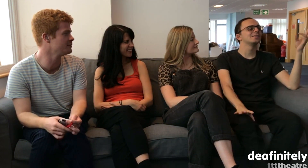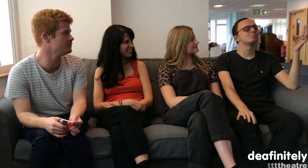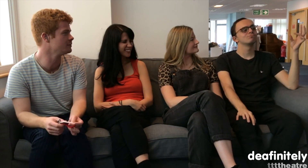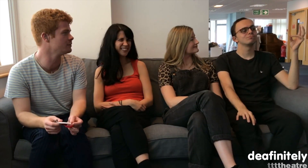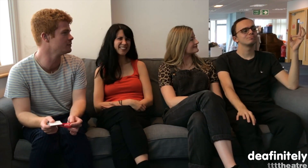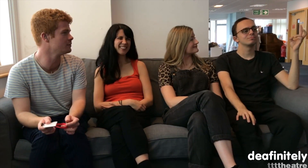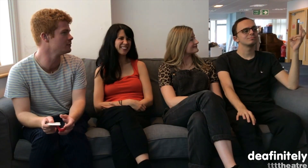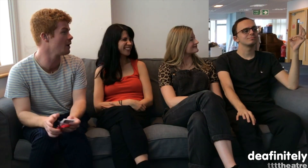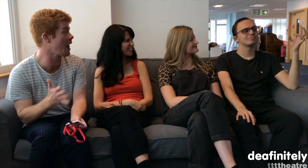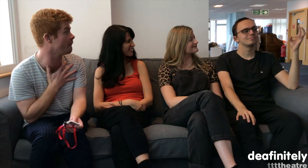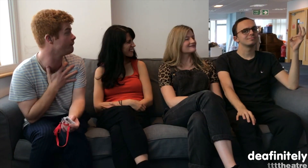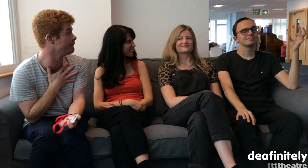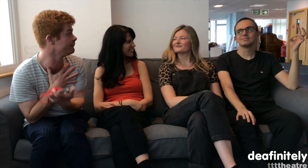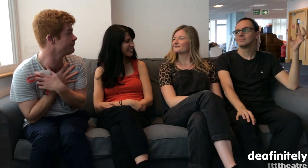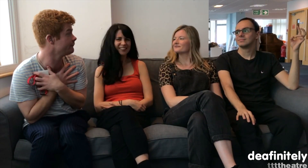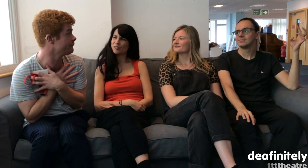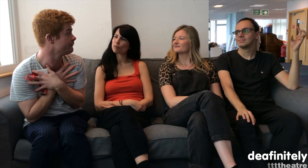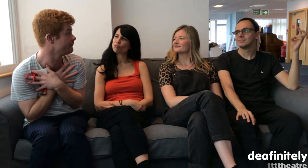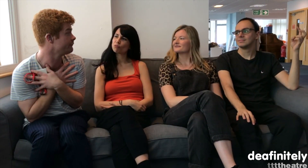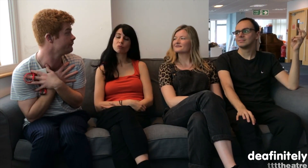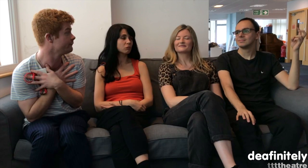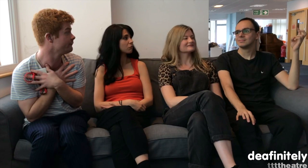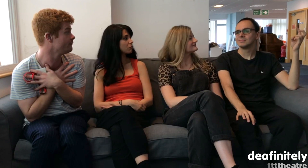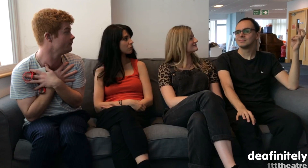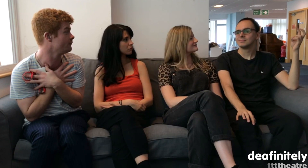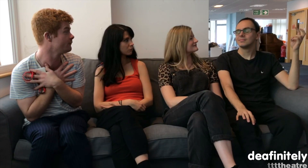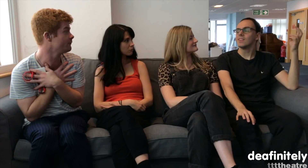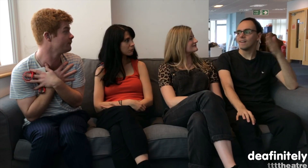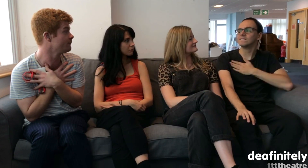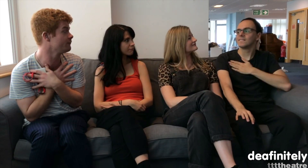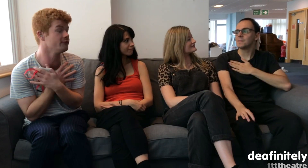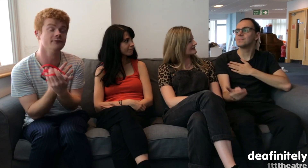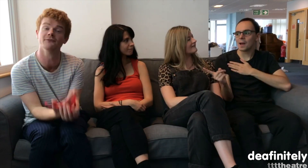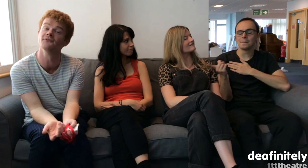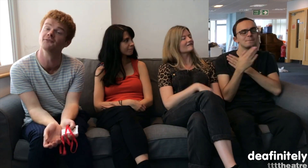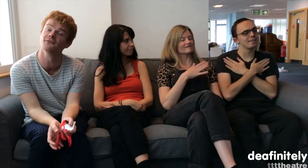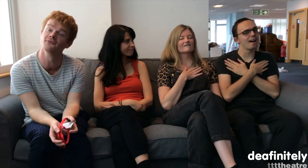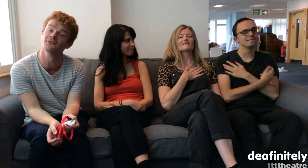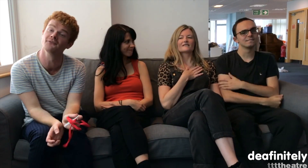love ya love I like that love